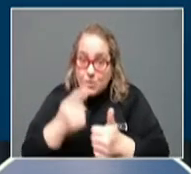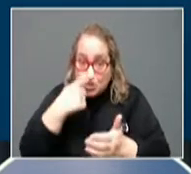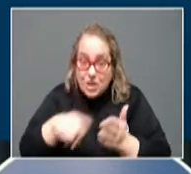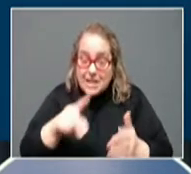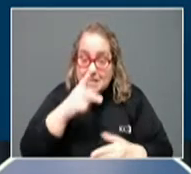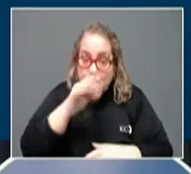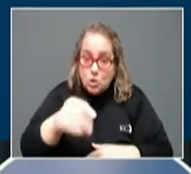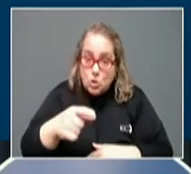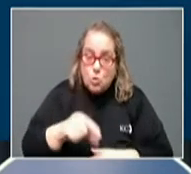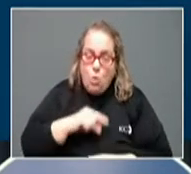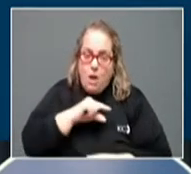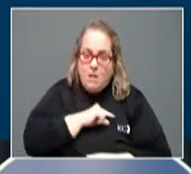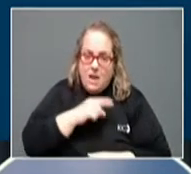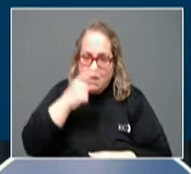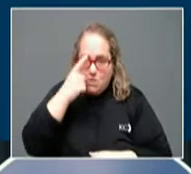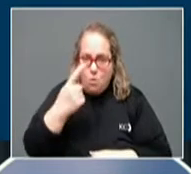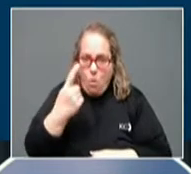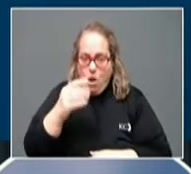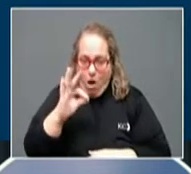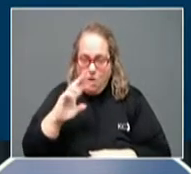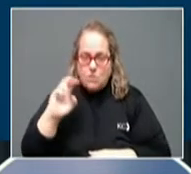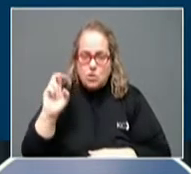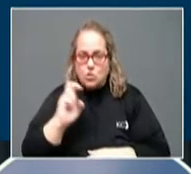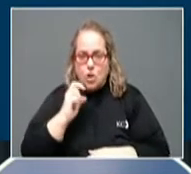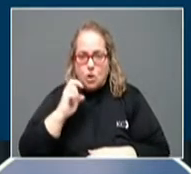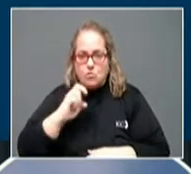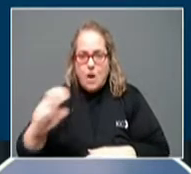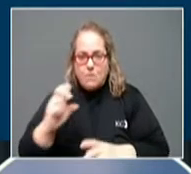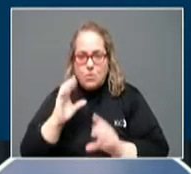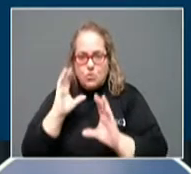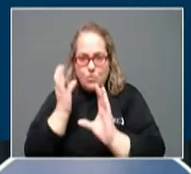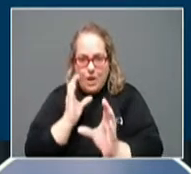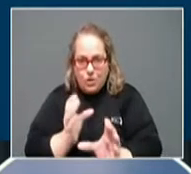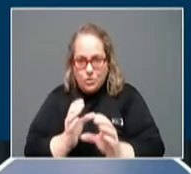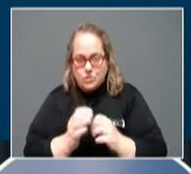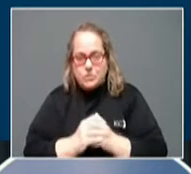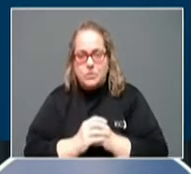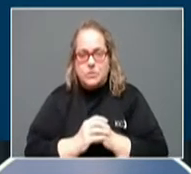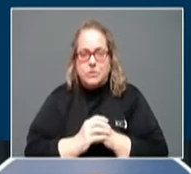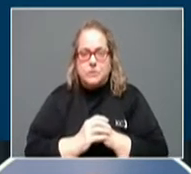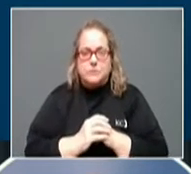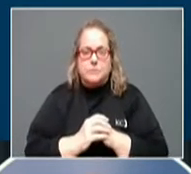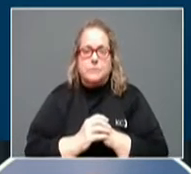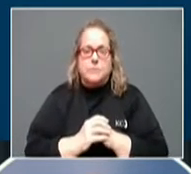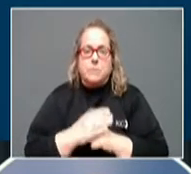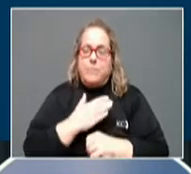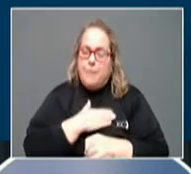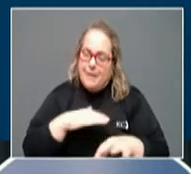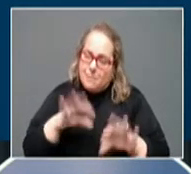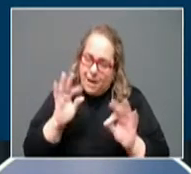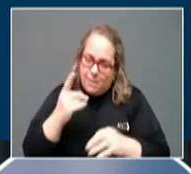one of these travel trailers. So please pick up the phone. We've got many more